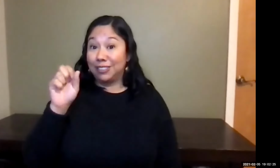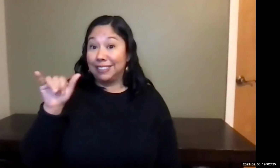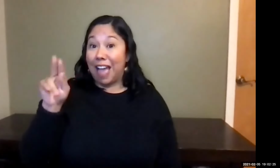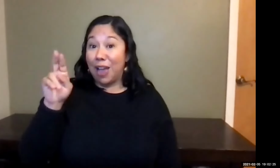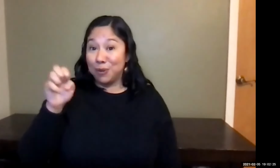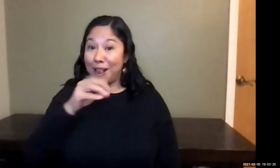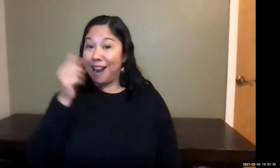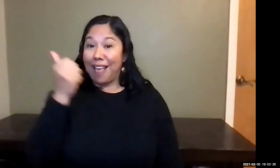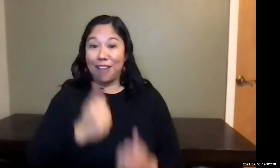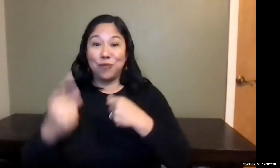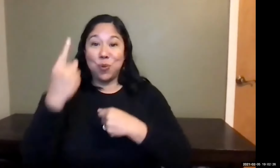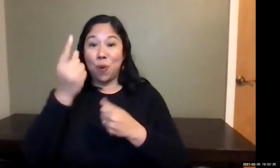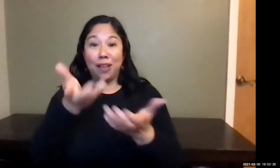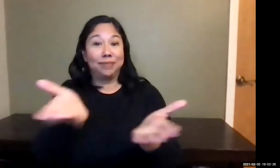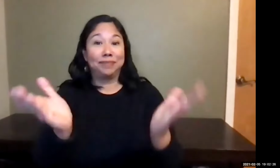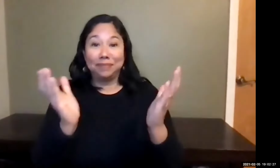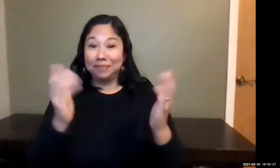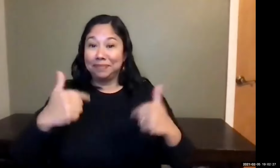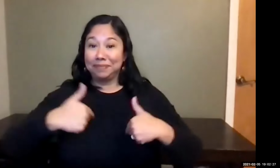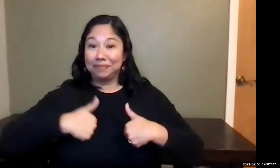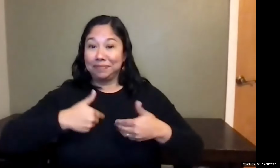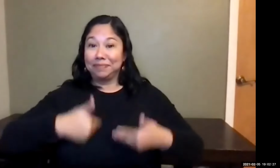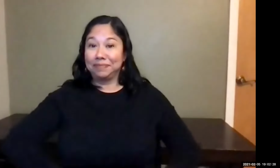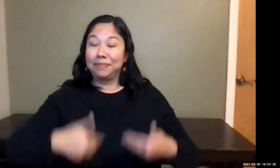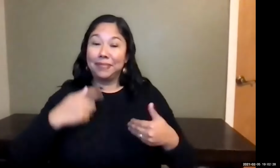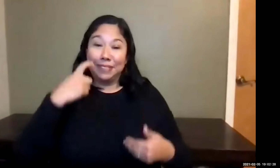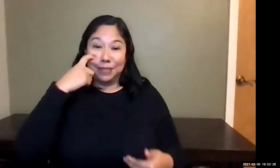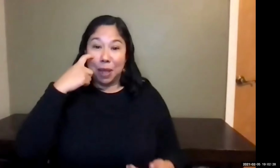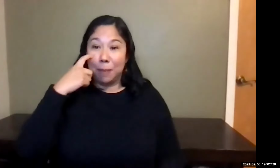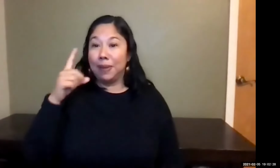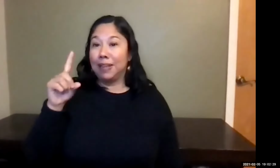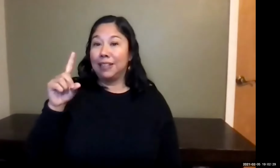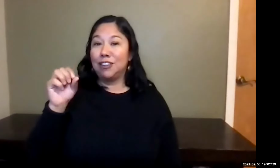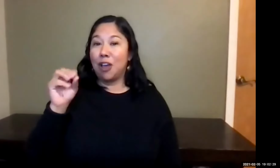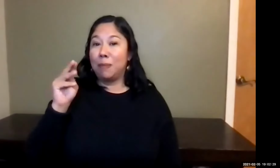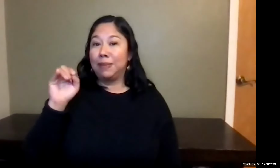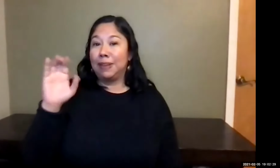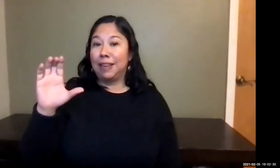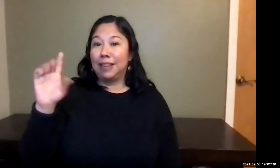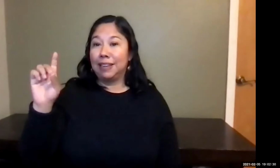This is Dominic De Los Reyes, I'm the program coordinator for the Community